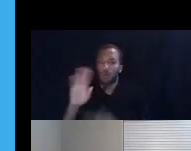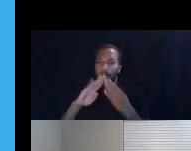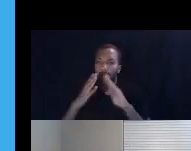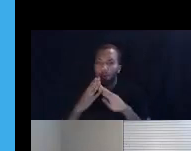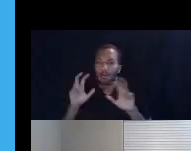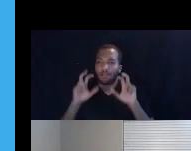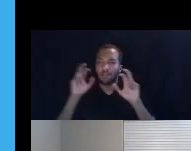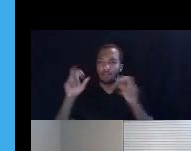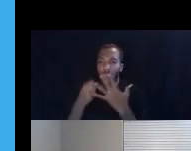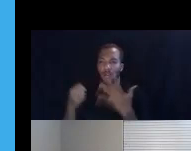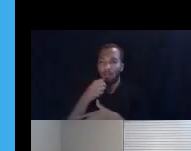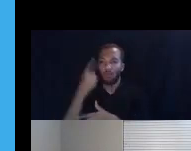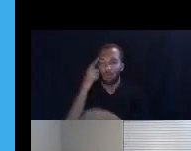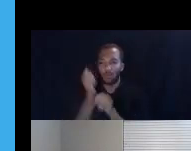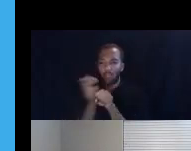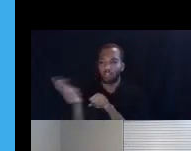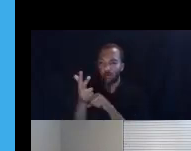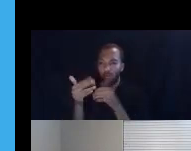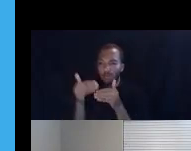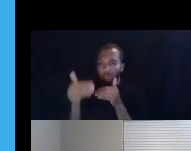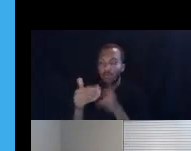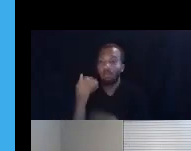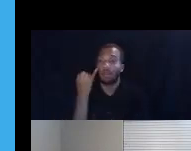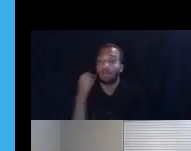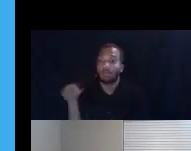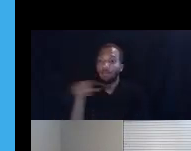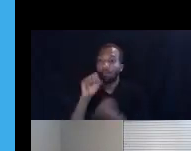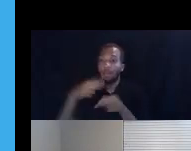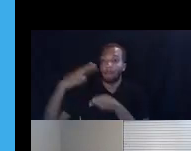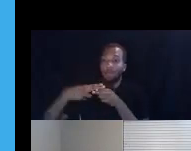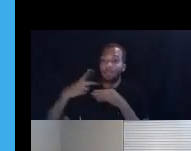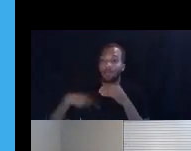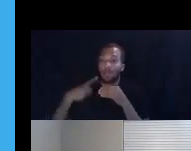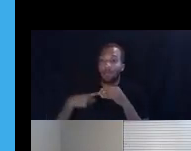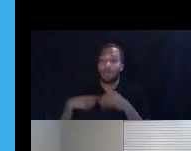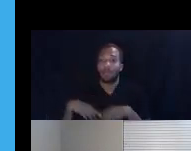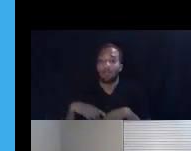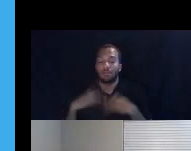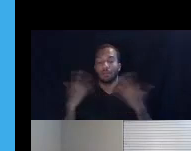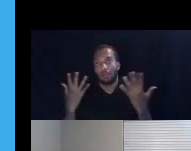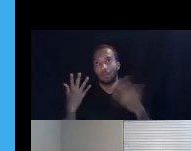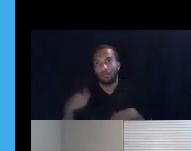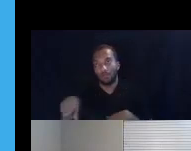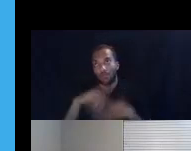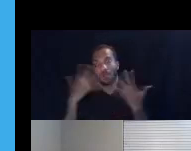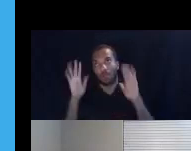for the next years? And if you're able to please mention... Well, y'all have been doing great.